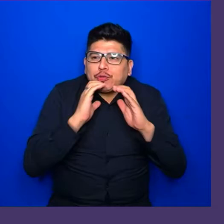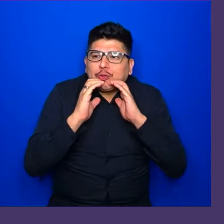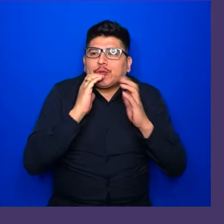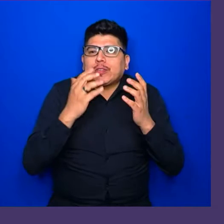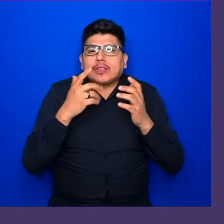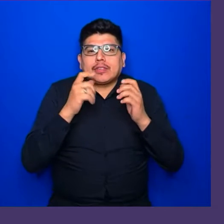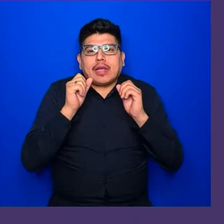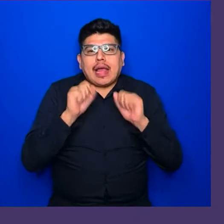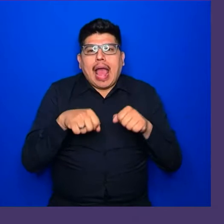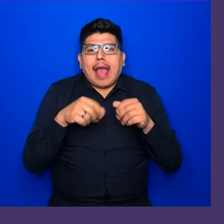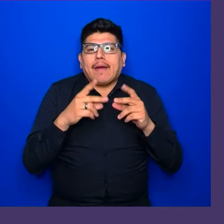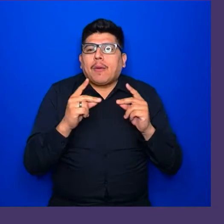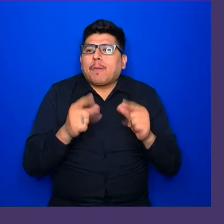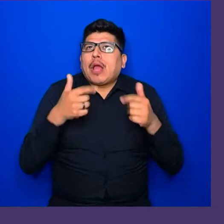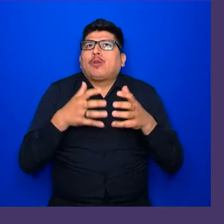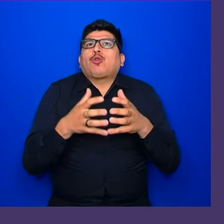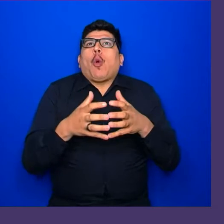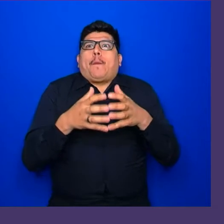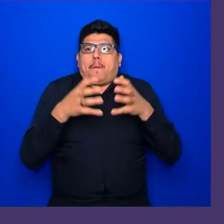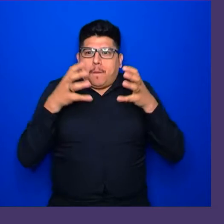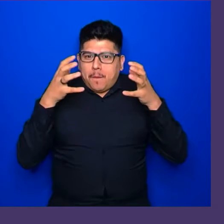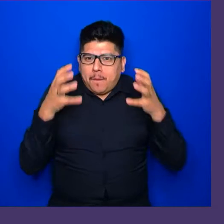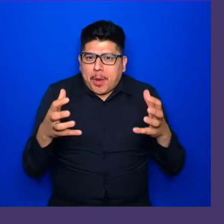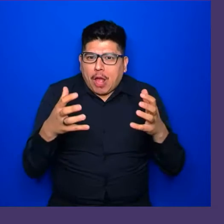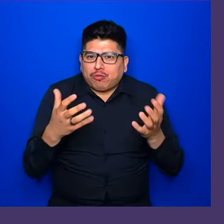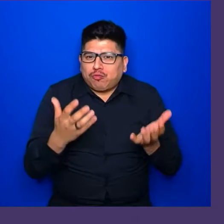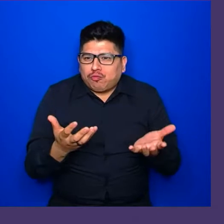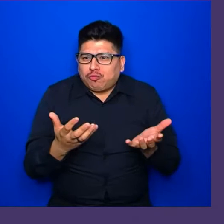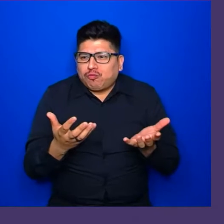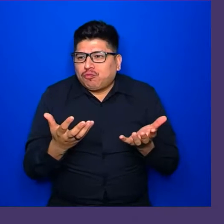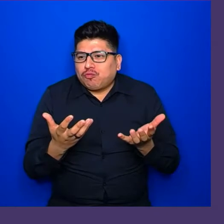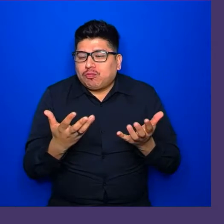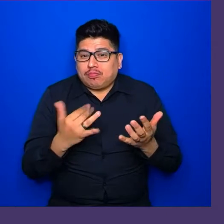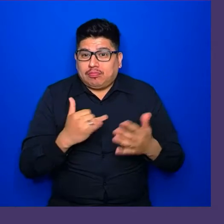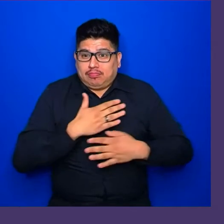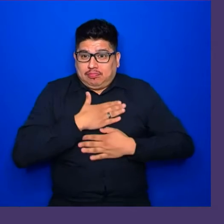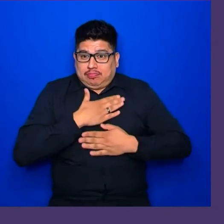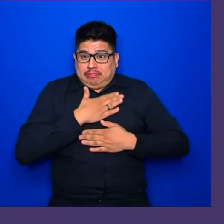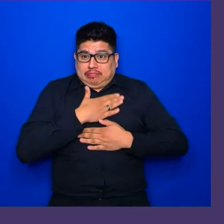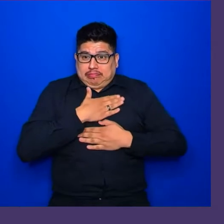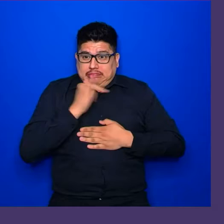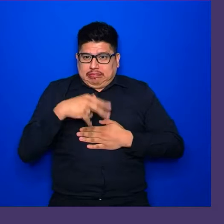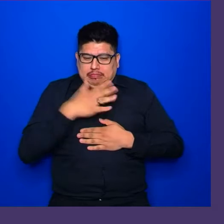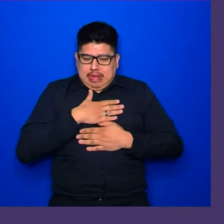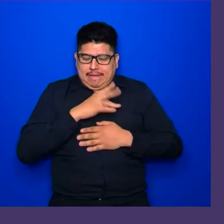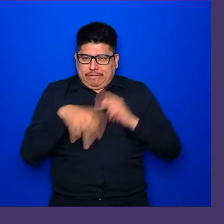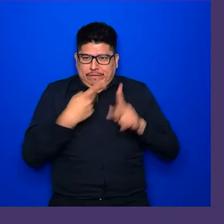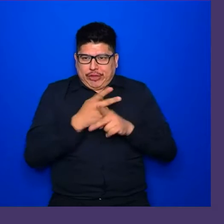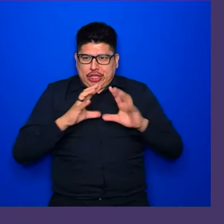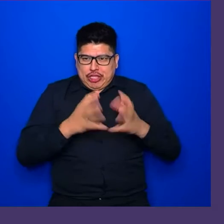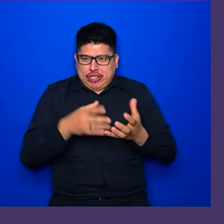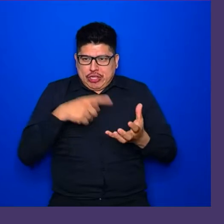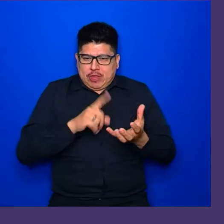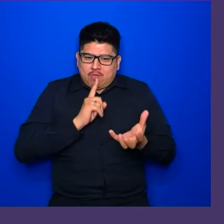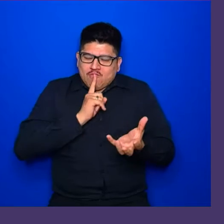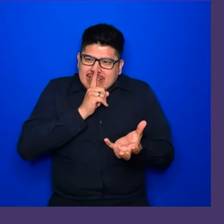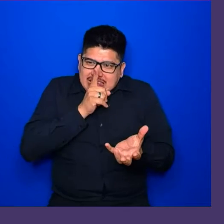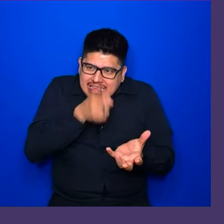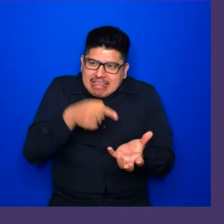To me, that is my version of a realistic Wakanda. I want to see our community out here